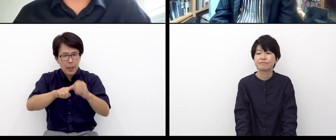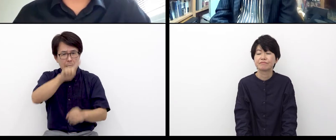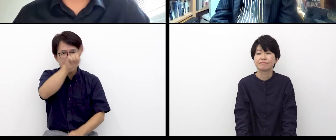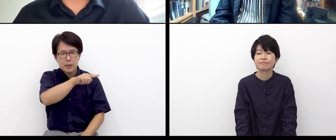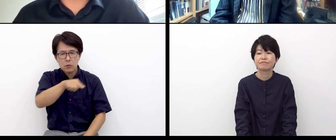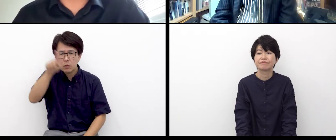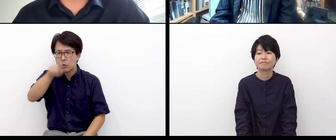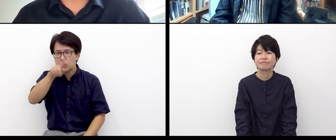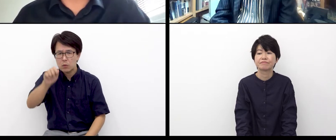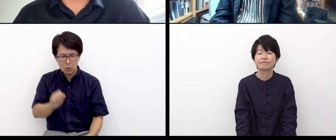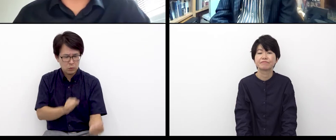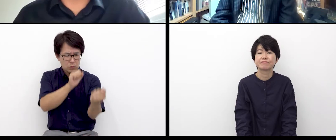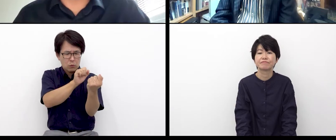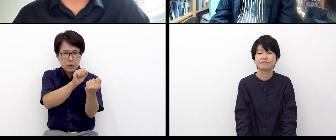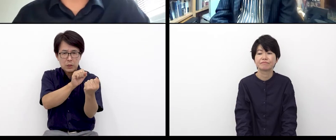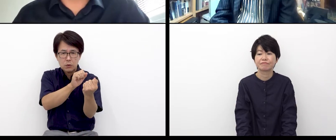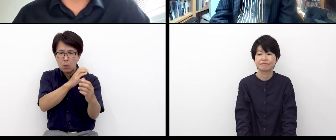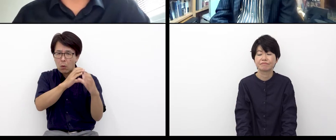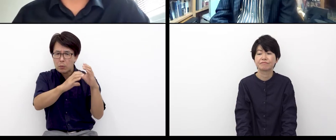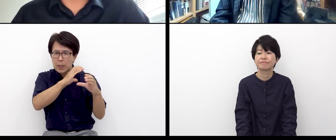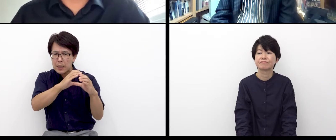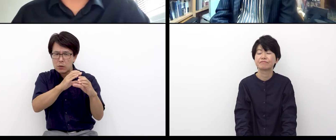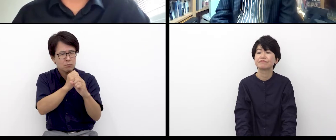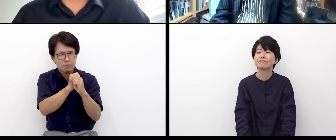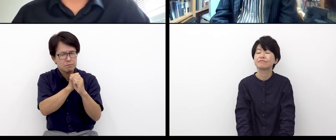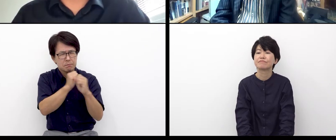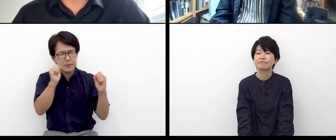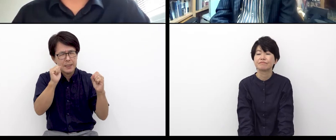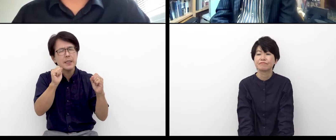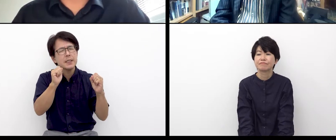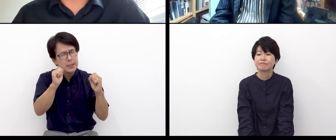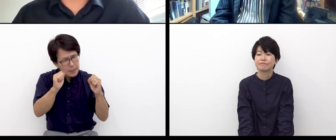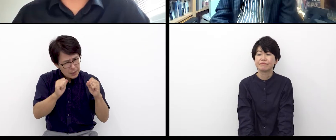to communicate with people directly.